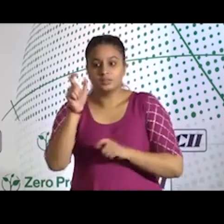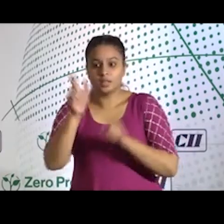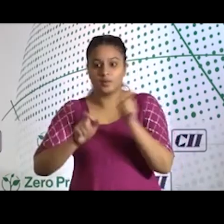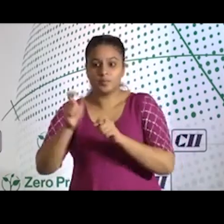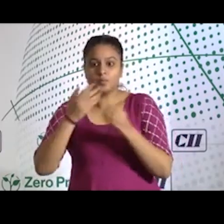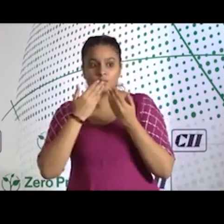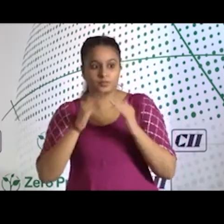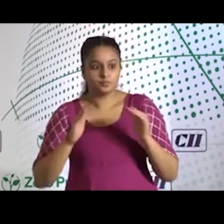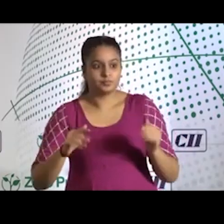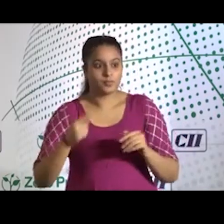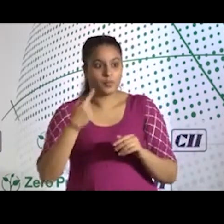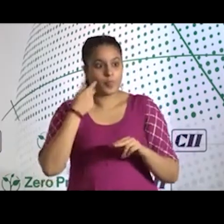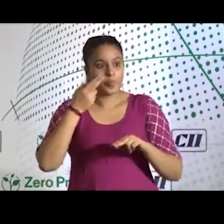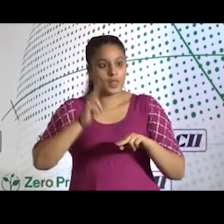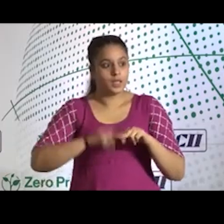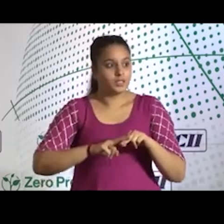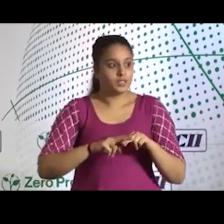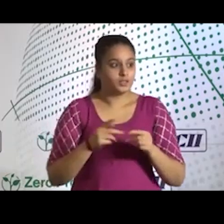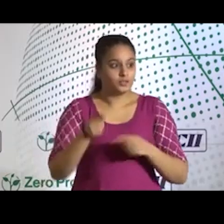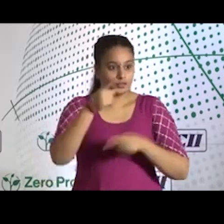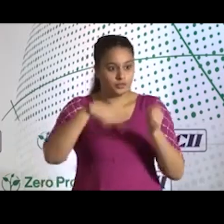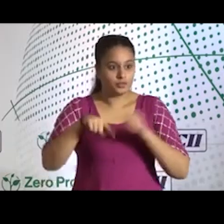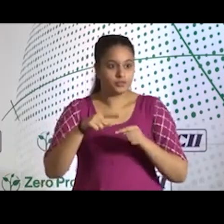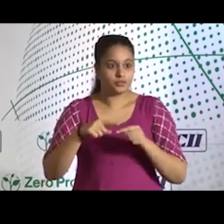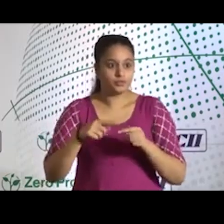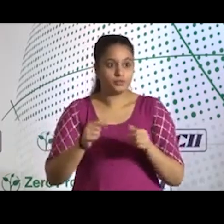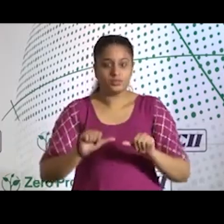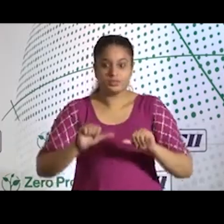I mean, if you come and show a video how successfully a person